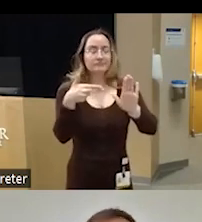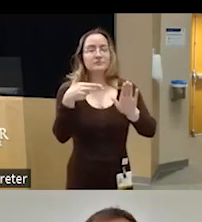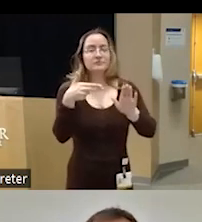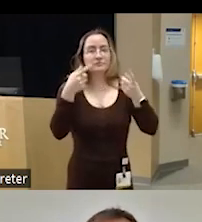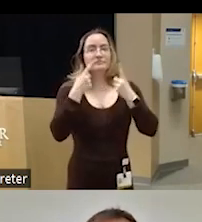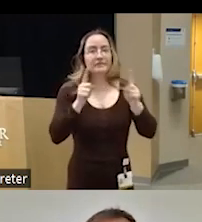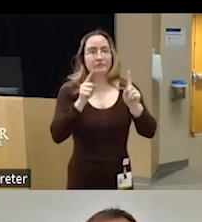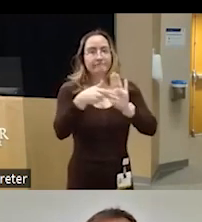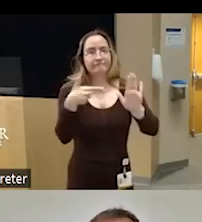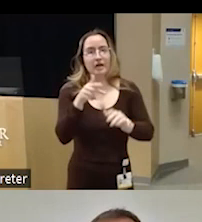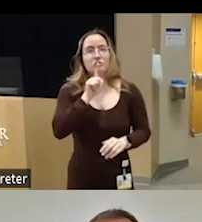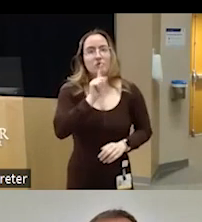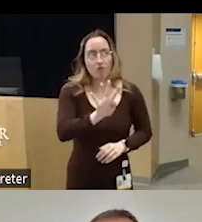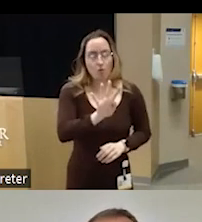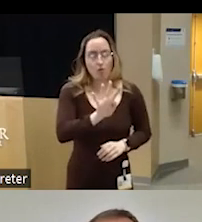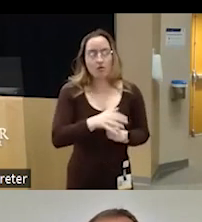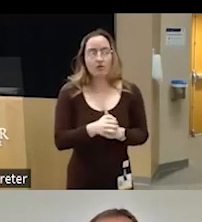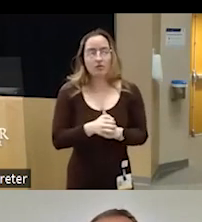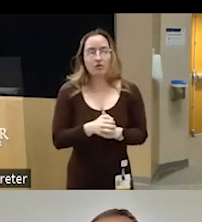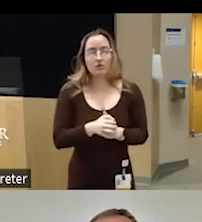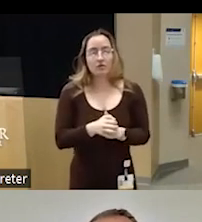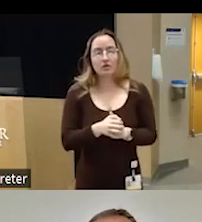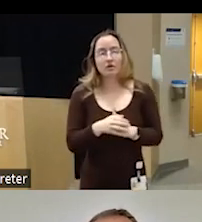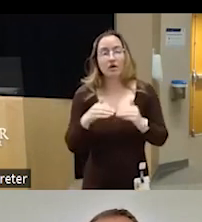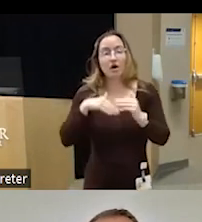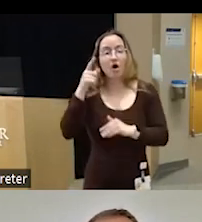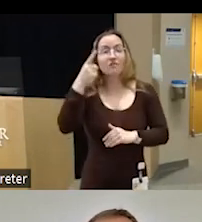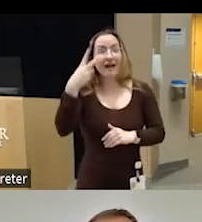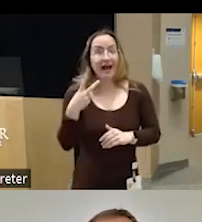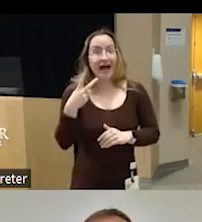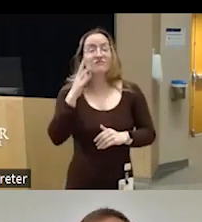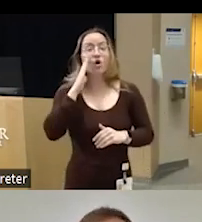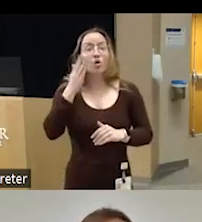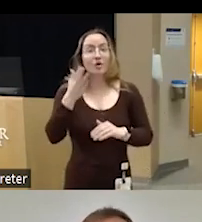50% have been diagnosed by the age of 18. If you took look at all